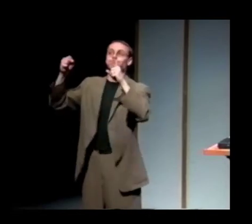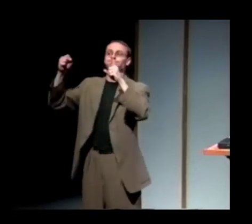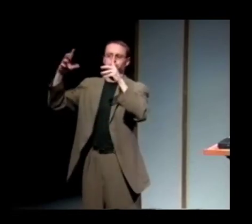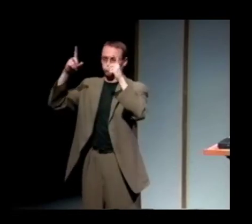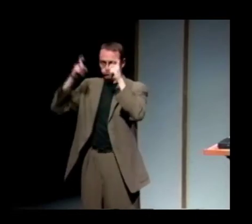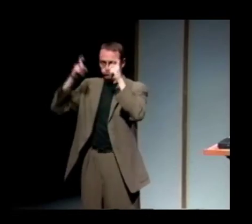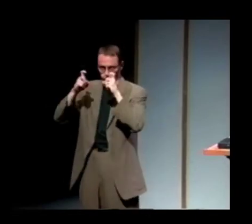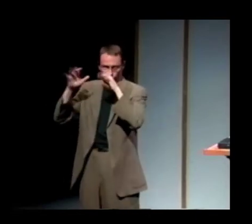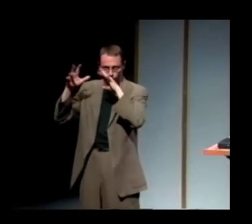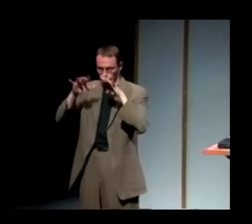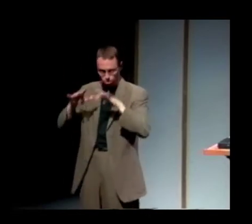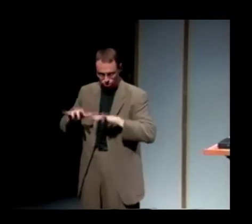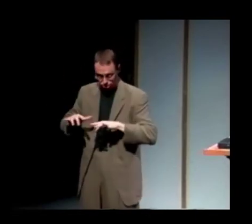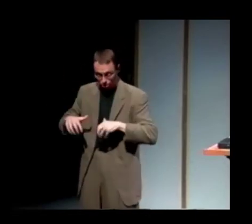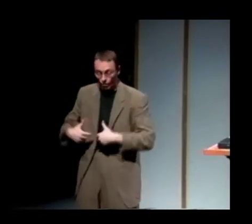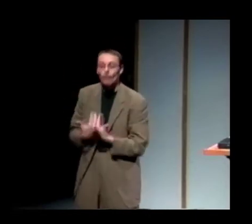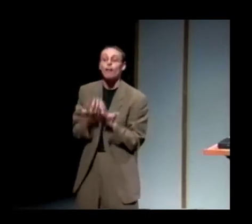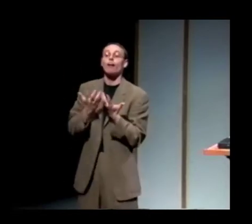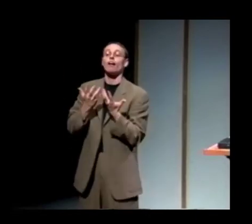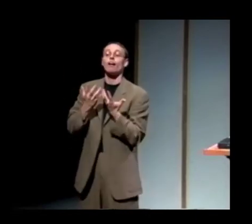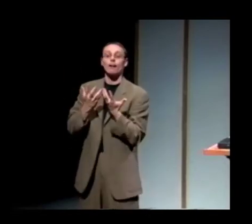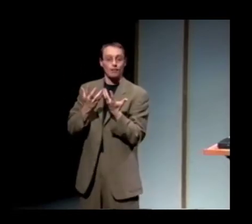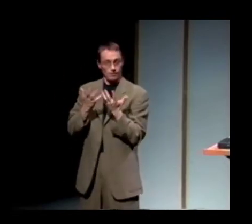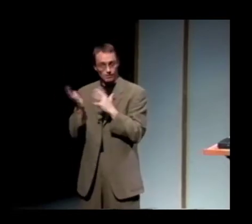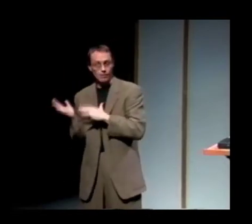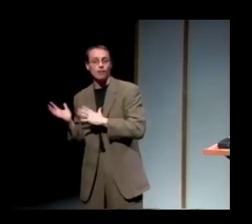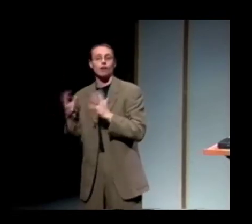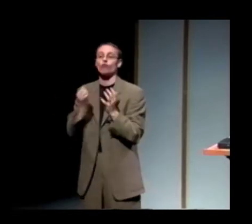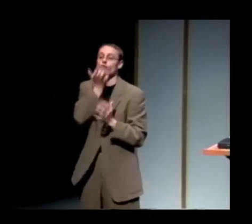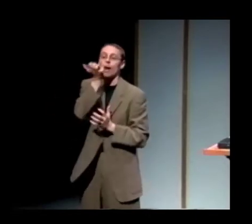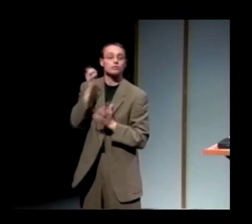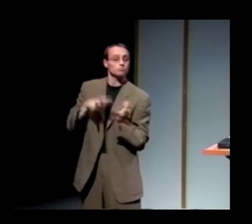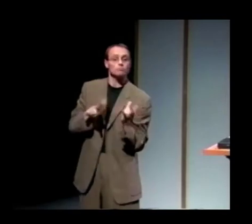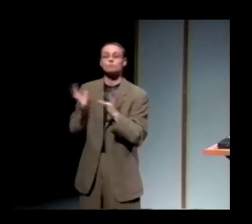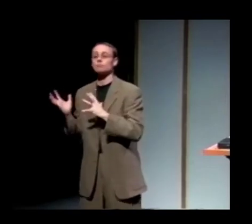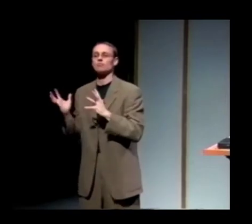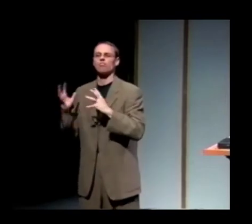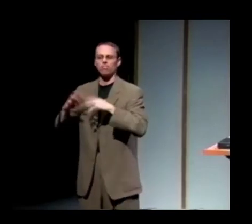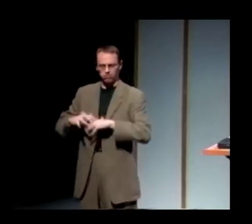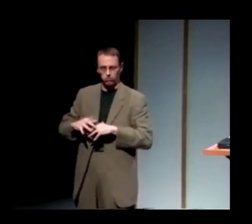ALL MY NONMANUALS ON MY FACE ARE SHOWING YOU THAT I'M SETTING THE SCENE.